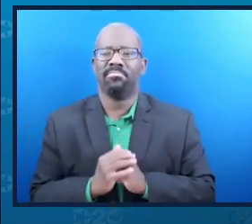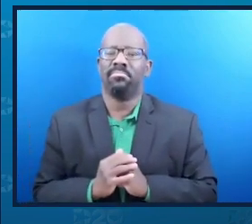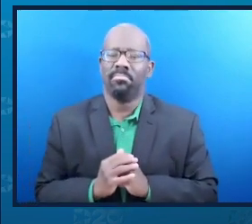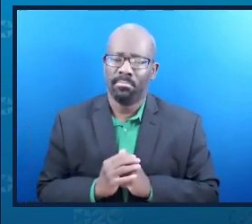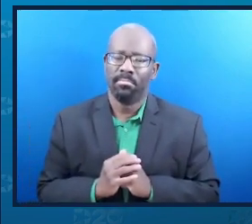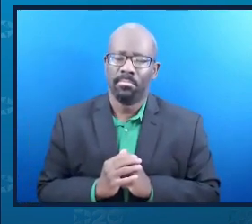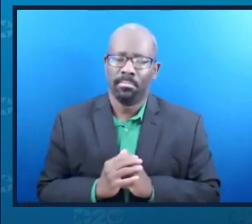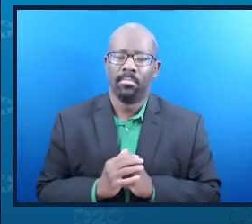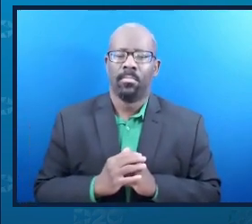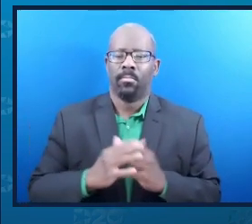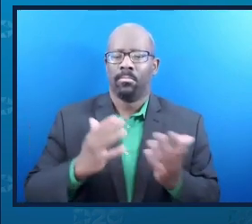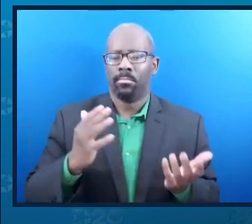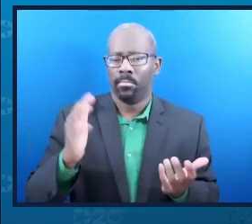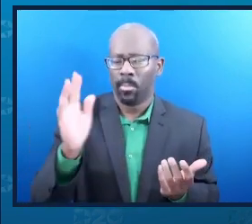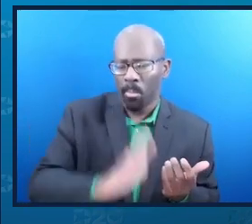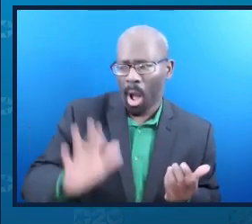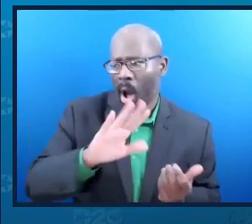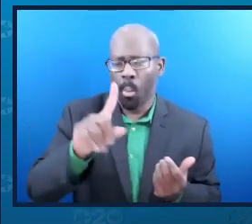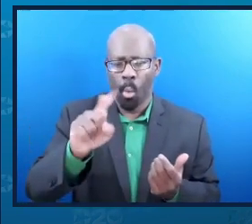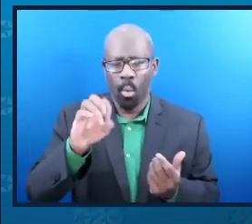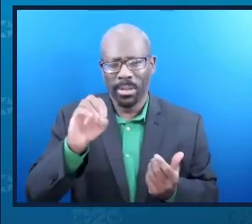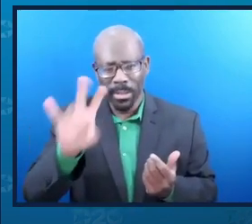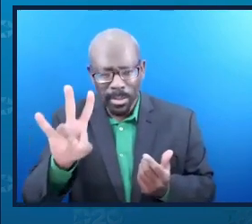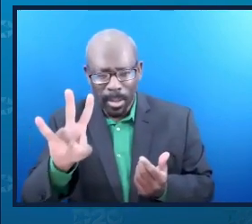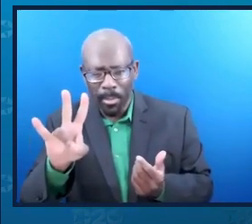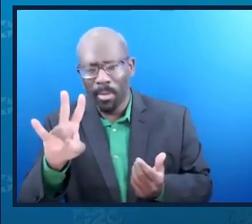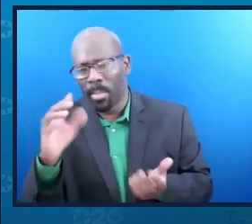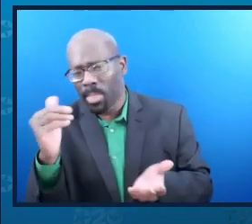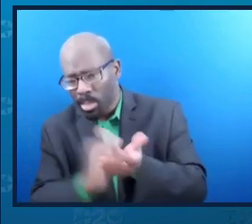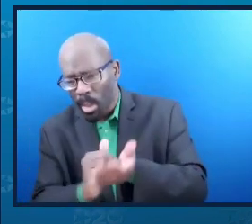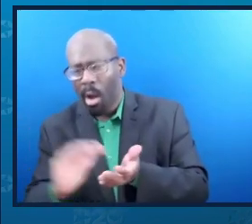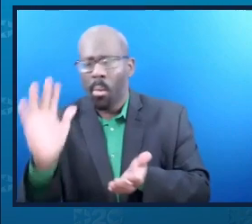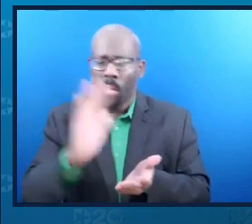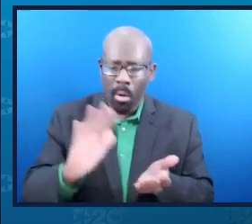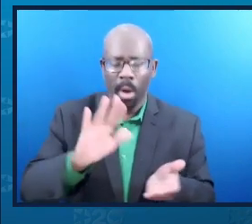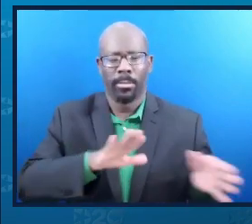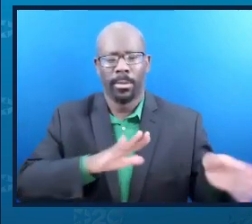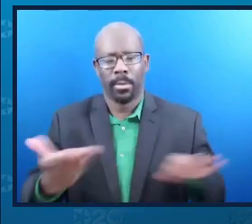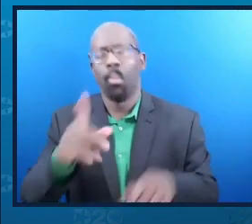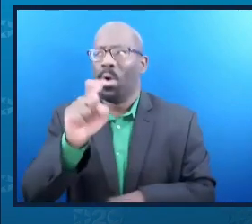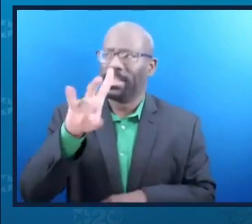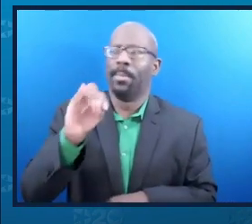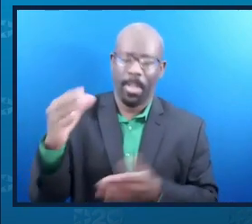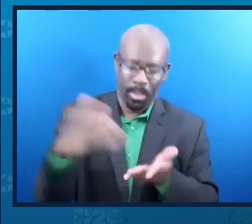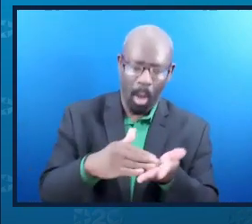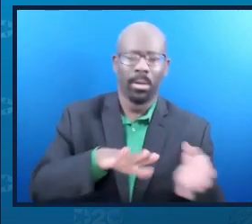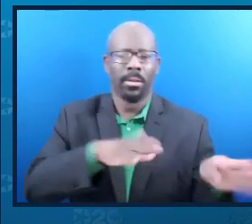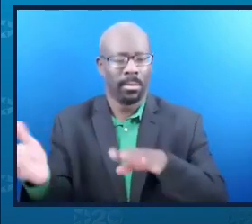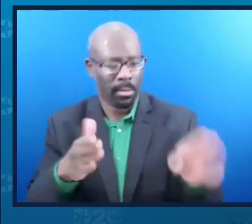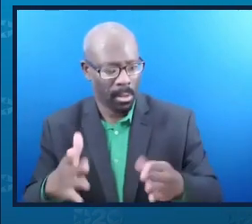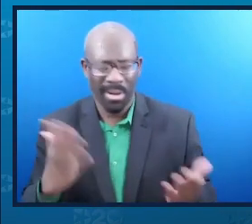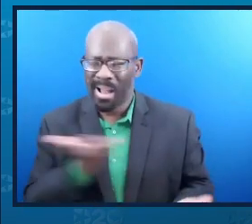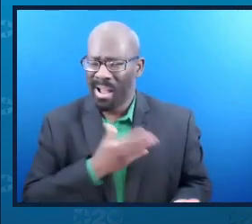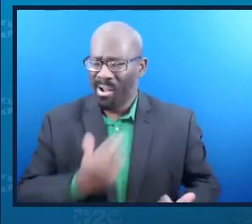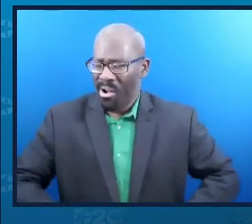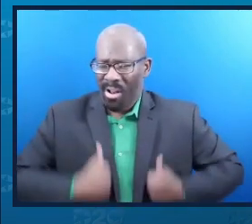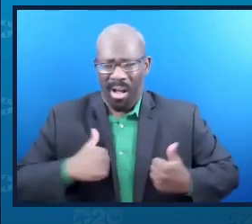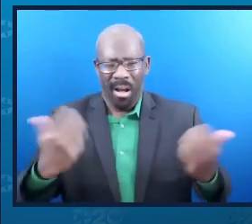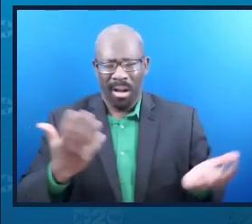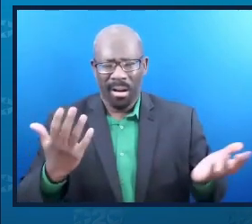ACTION IN THE HEROES ACT WE SENT THE SENATE THREE MONTHS AGO IS ESSENTIAL TO SAFEGUARD LIVES,